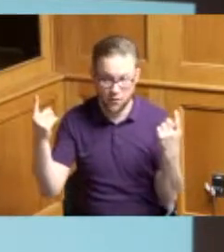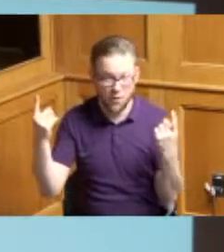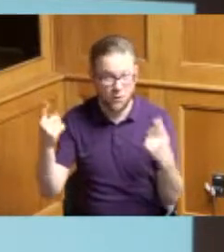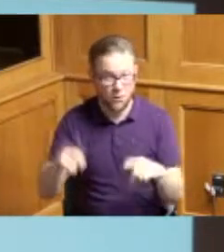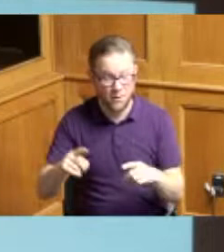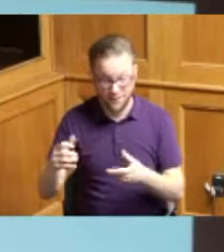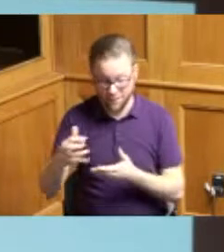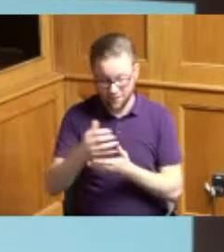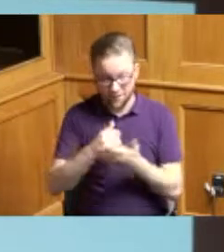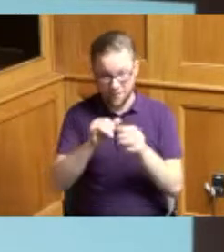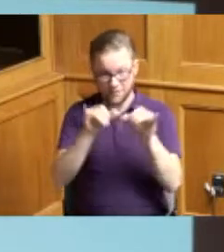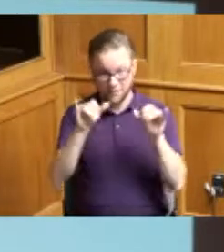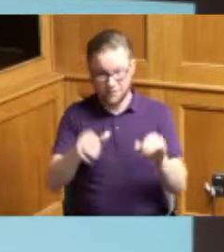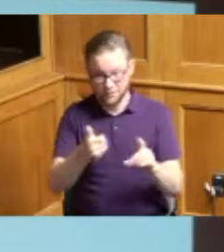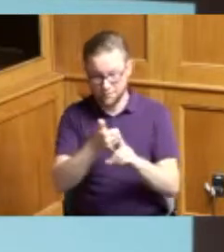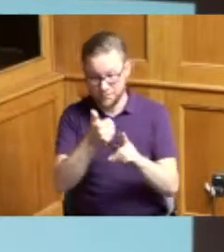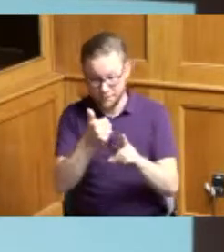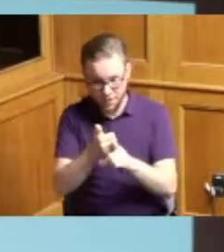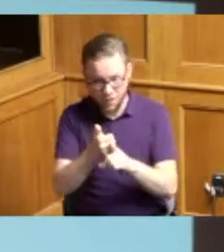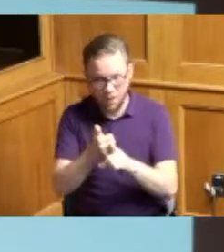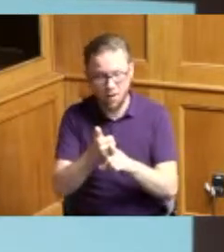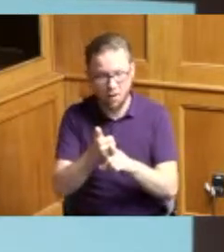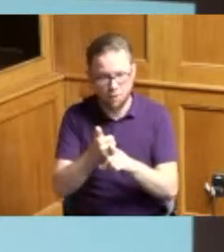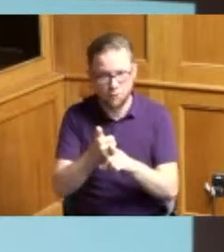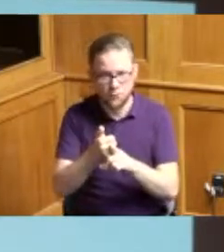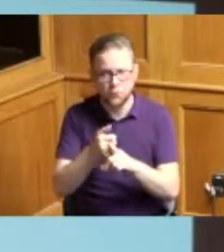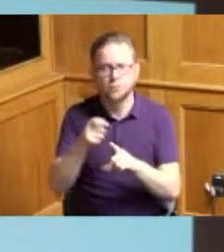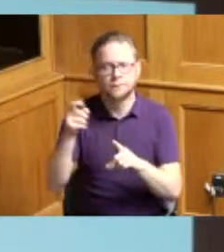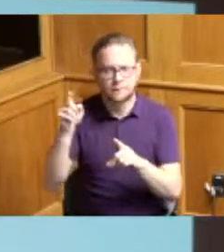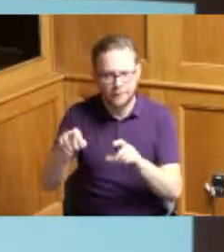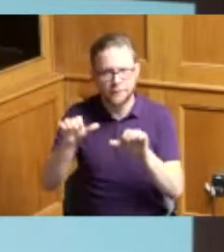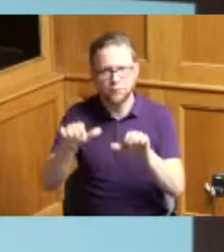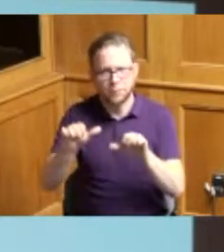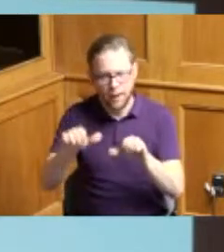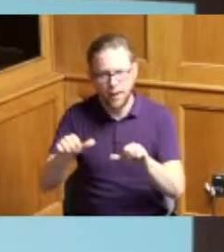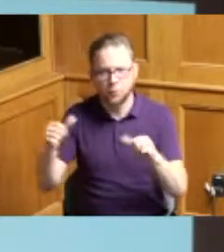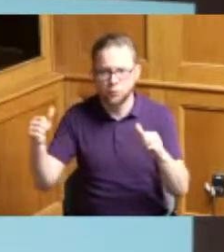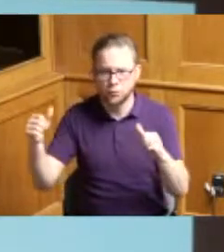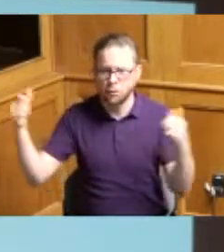the conveyance system can handle all these flows and bringing it the problem is when it comes to a